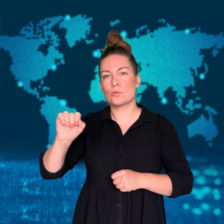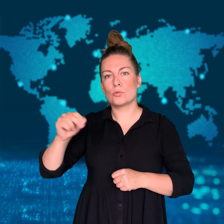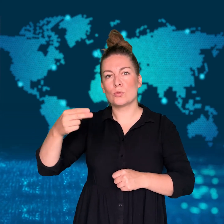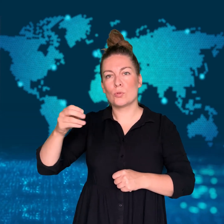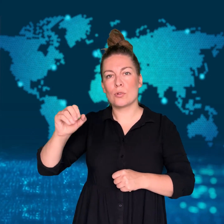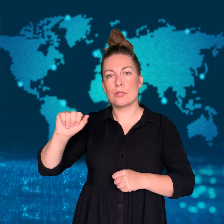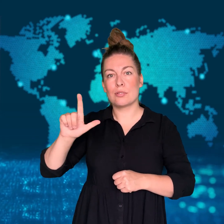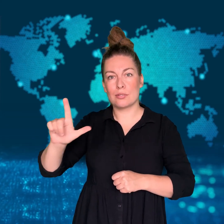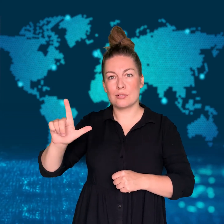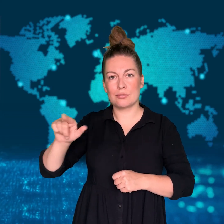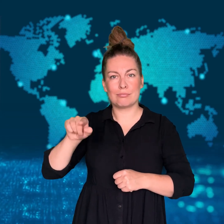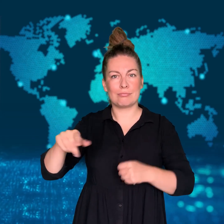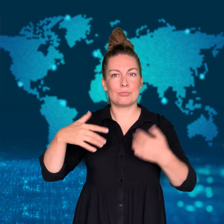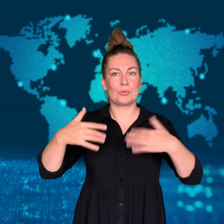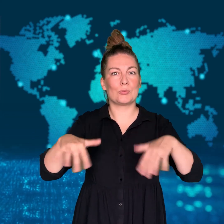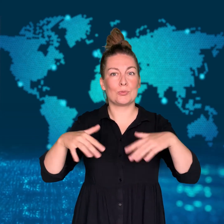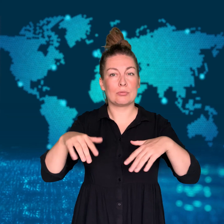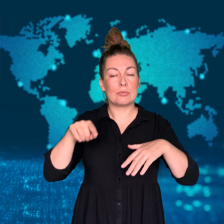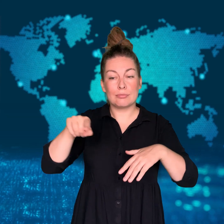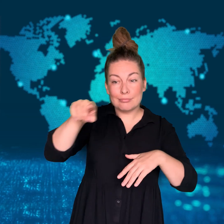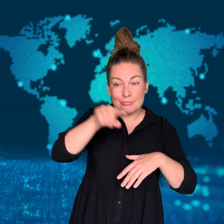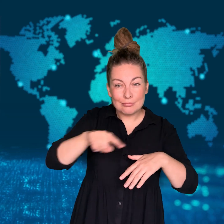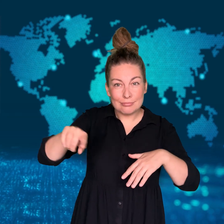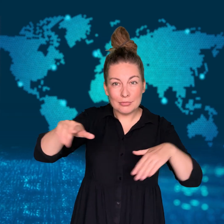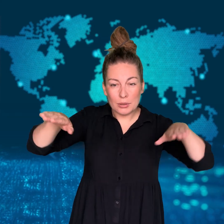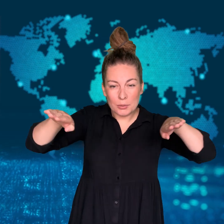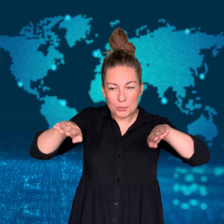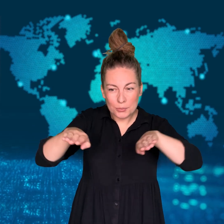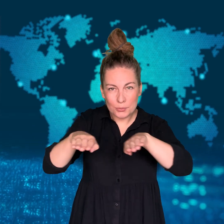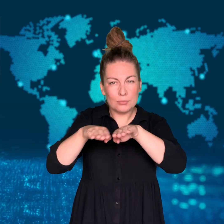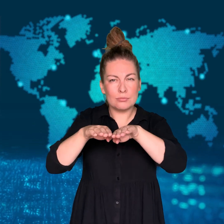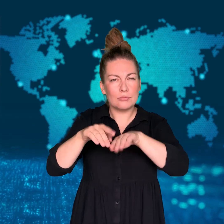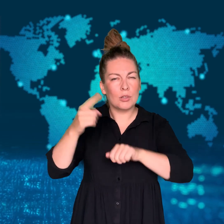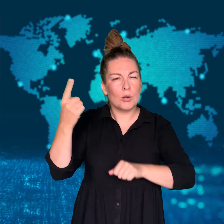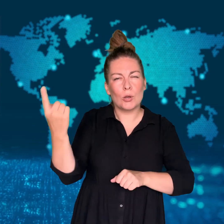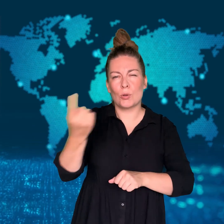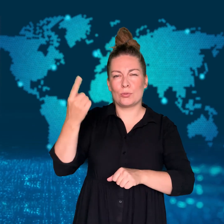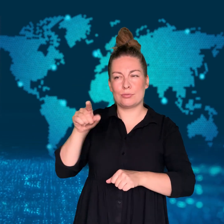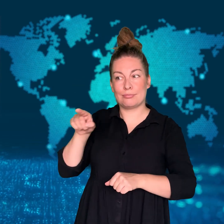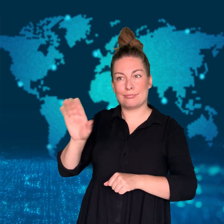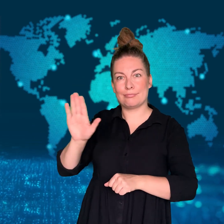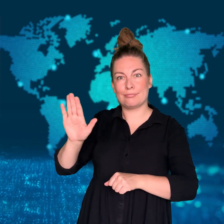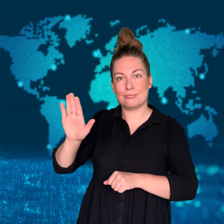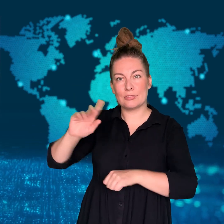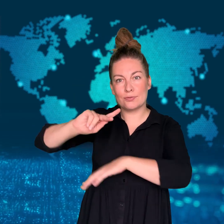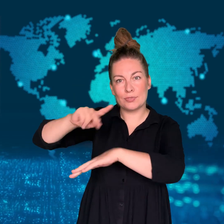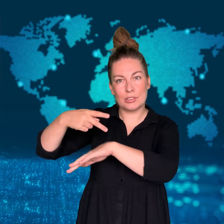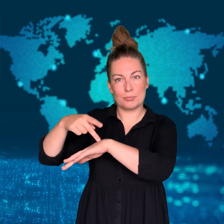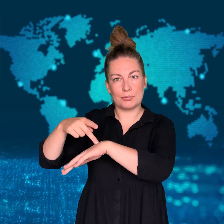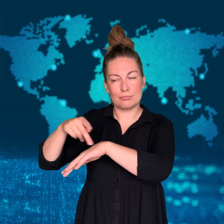Fishing is their livelihood.